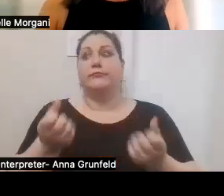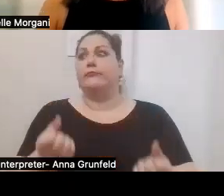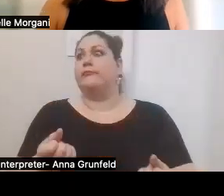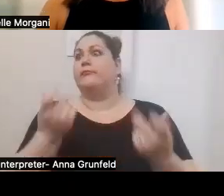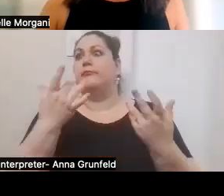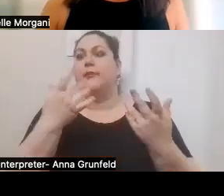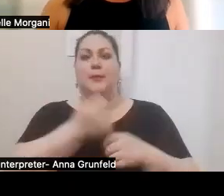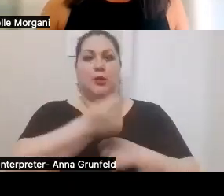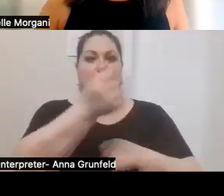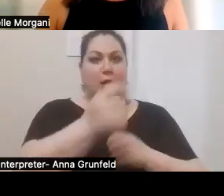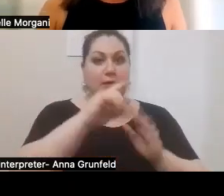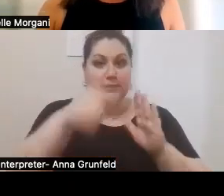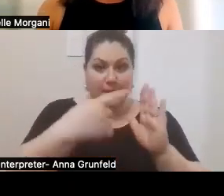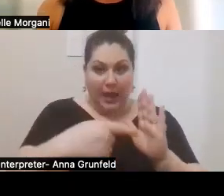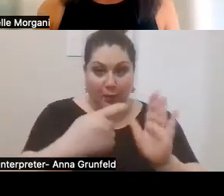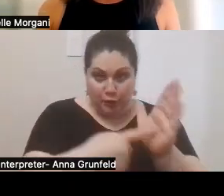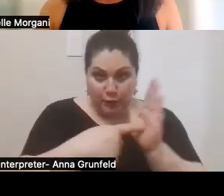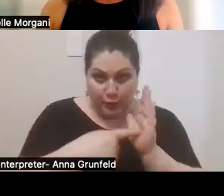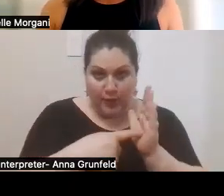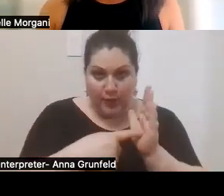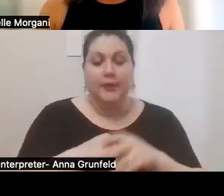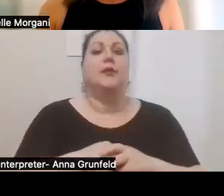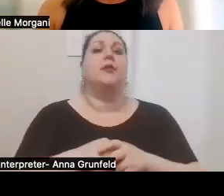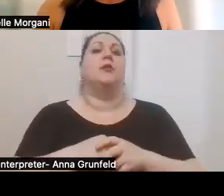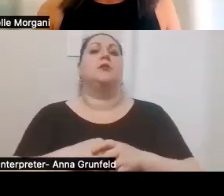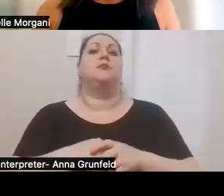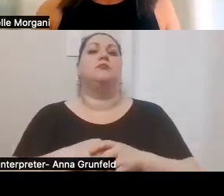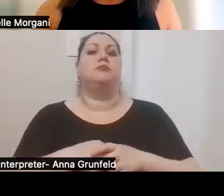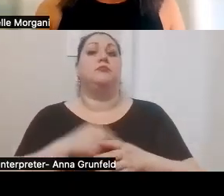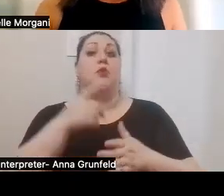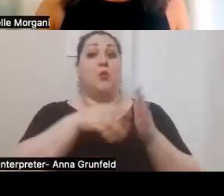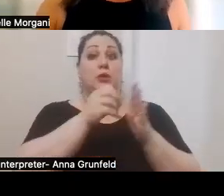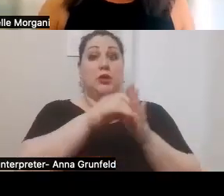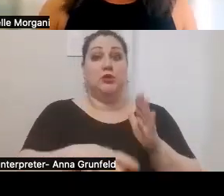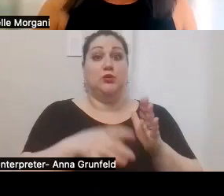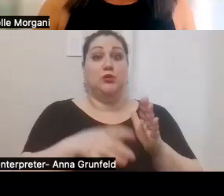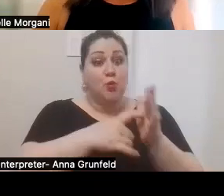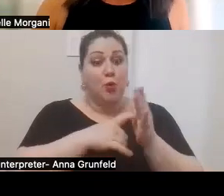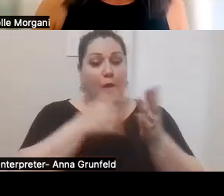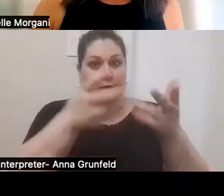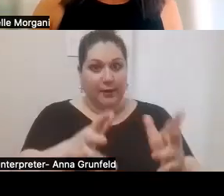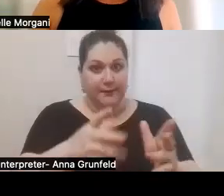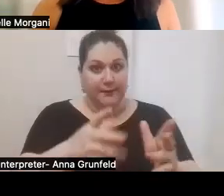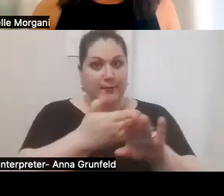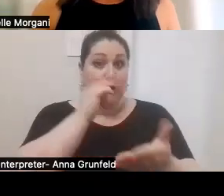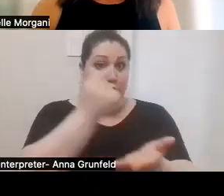So, what is a student required to complete before they graduate? What are the outcomes and the essential skills